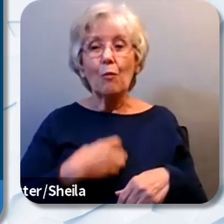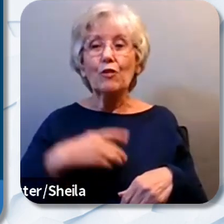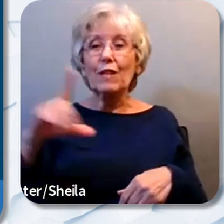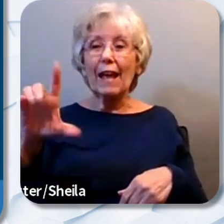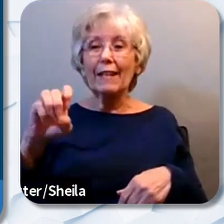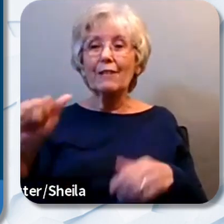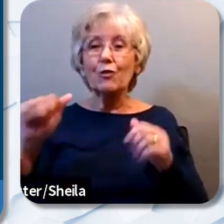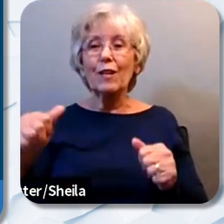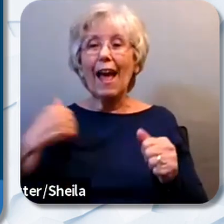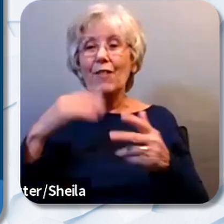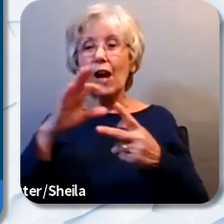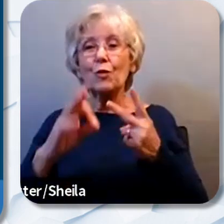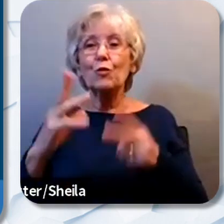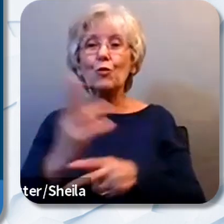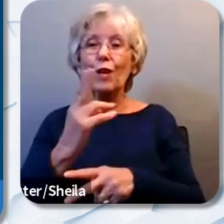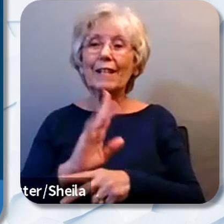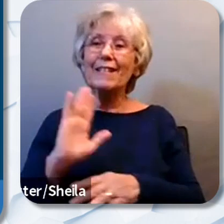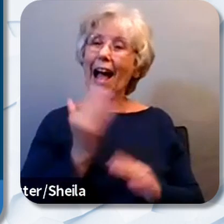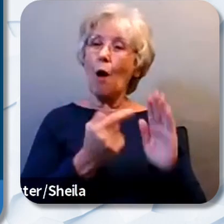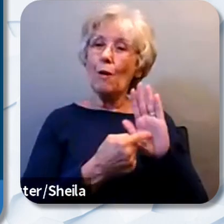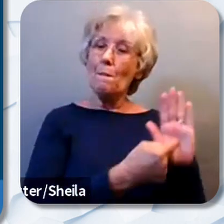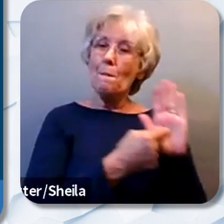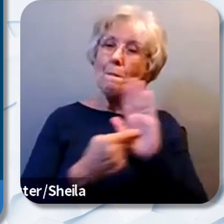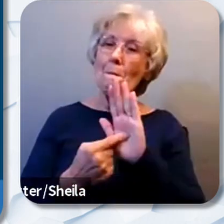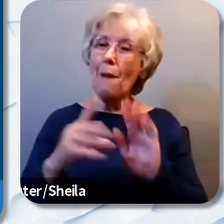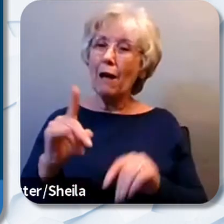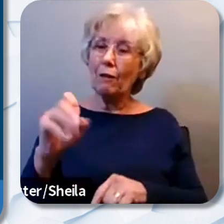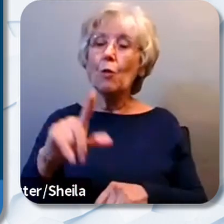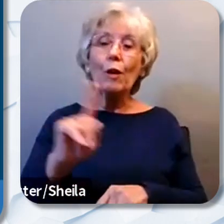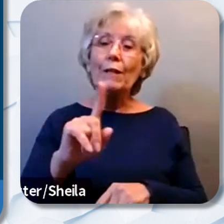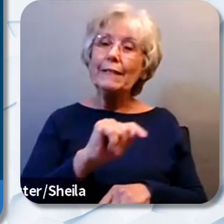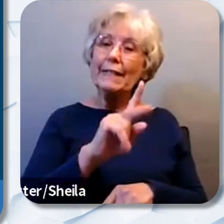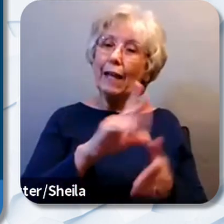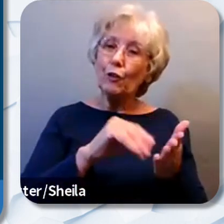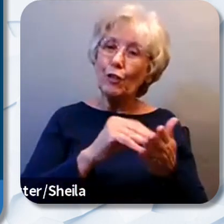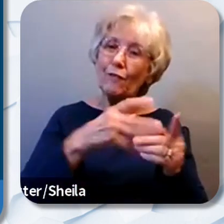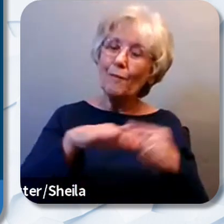have the option to utilize our model. in which the tk learning environment has one Ls that is